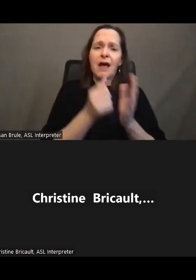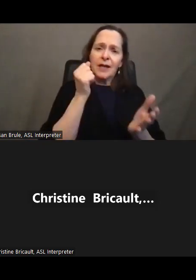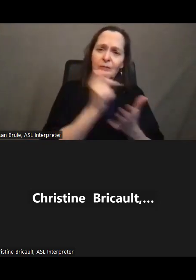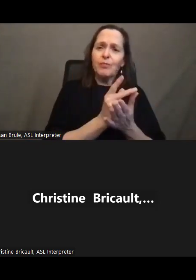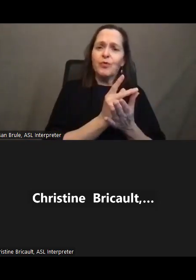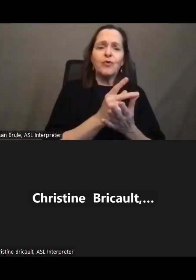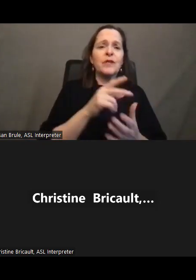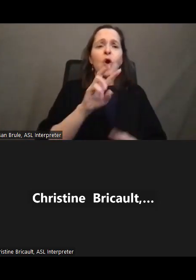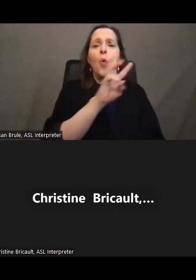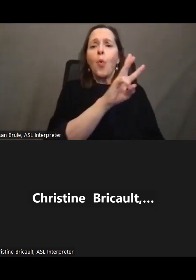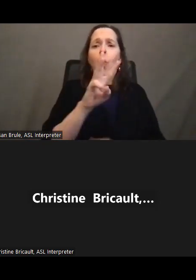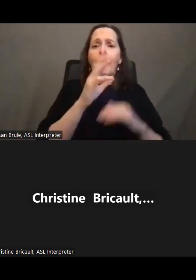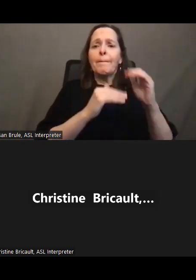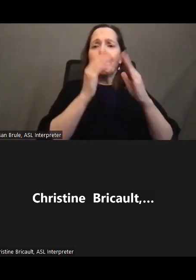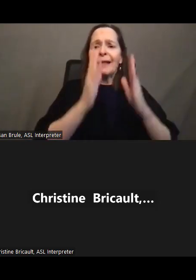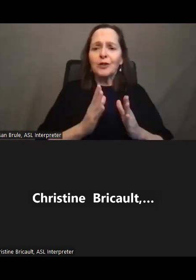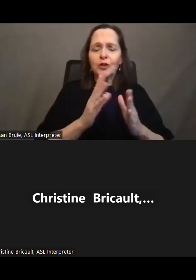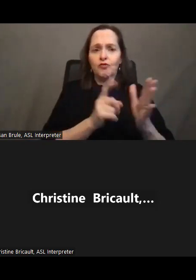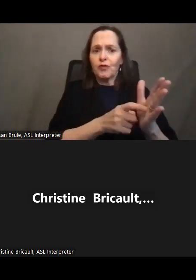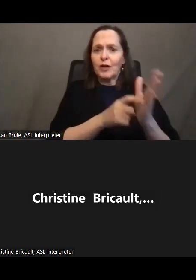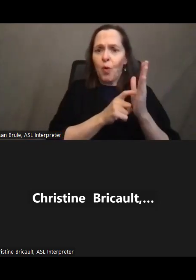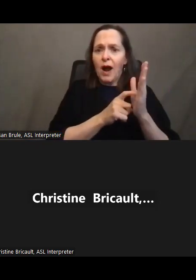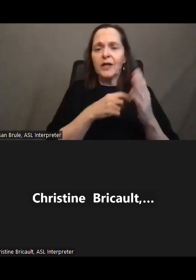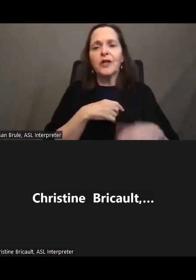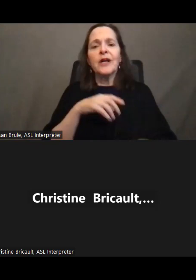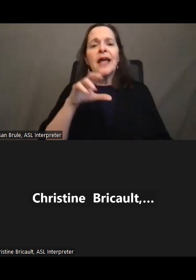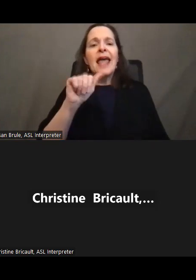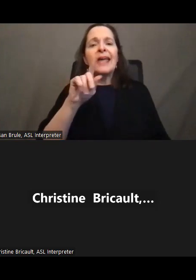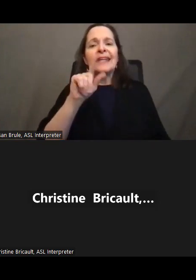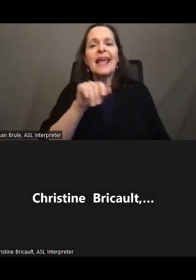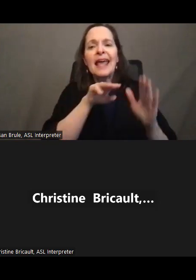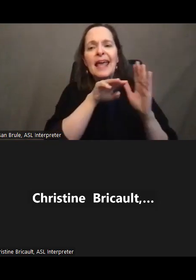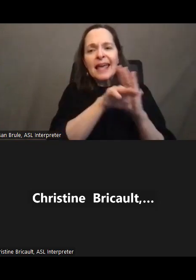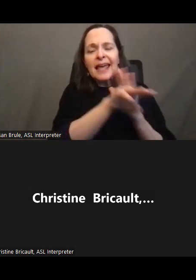all photos uploaded need to have a description, and no abbreviations or acronyms.